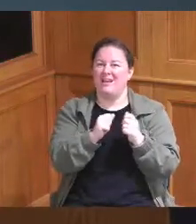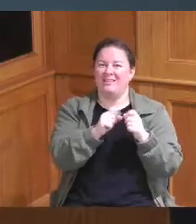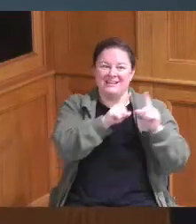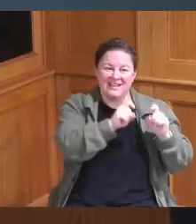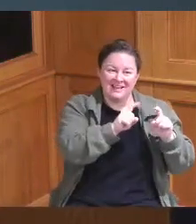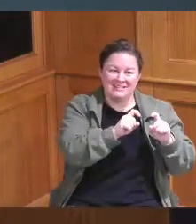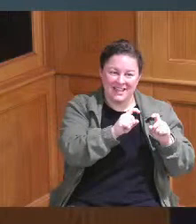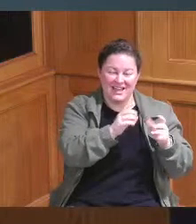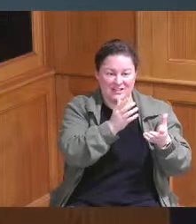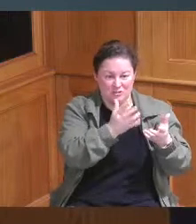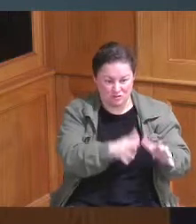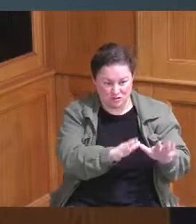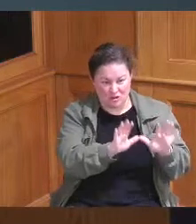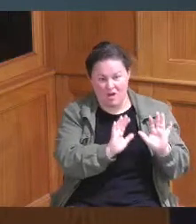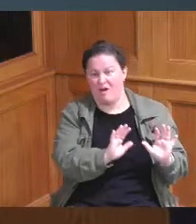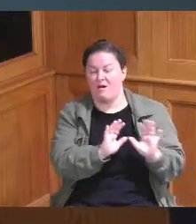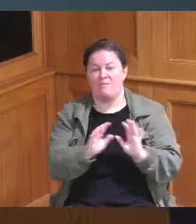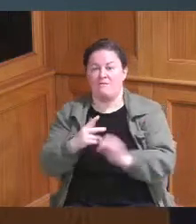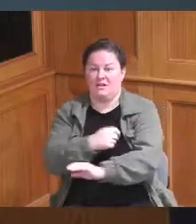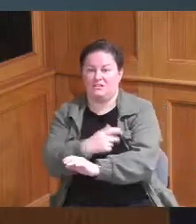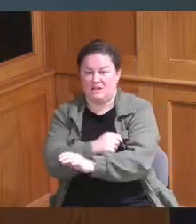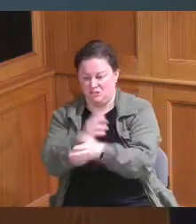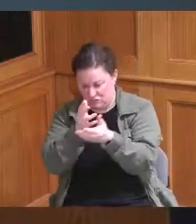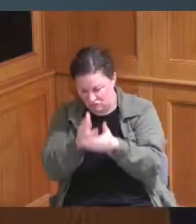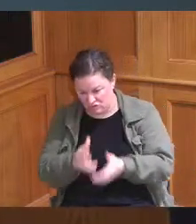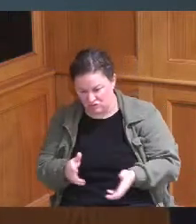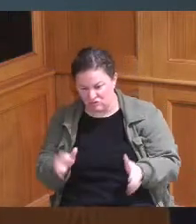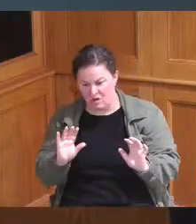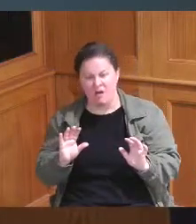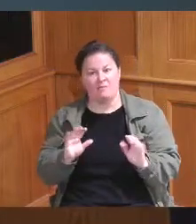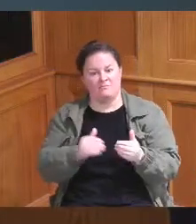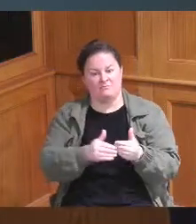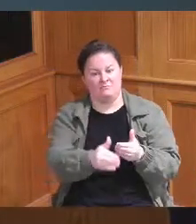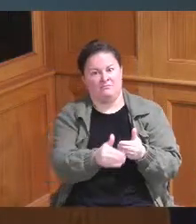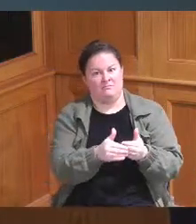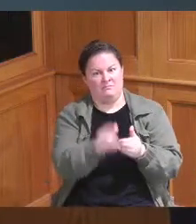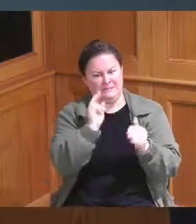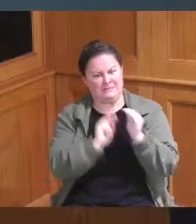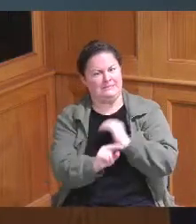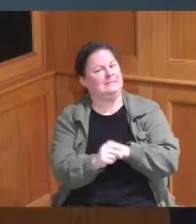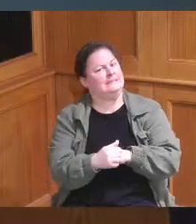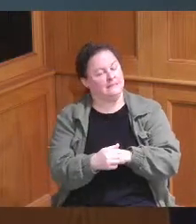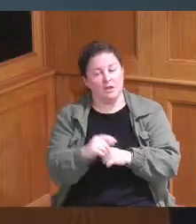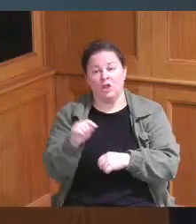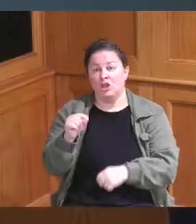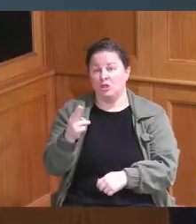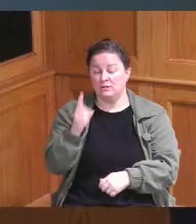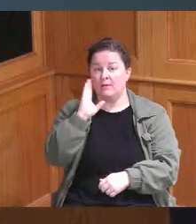and maybe this is for Jeff we're gonna on our our on Thursday we're going to be voting on